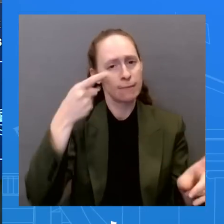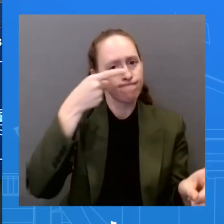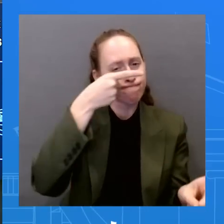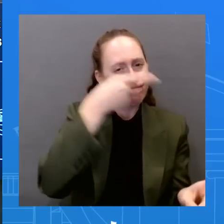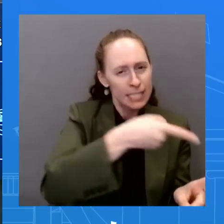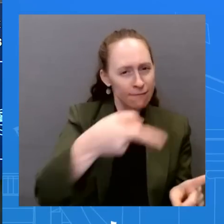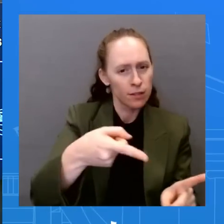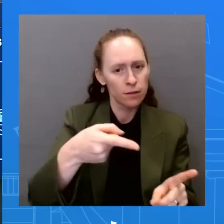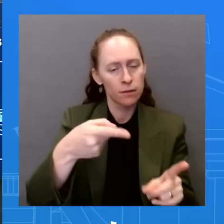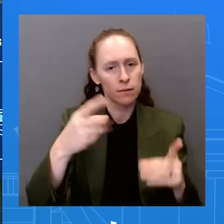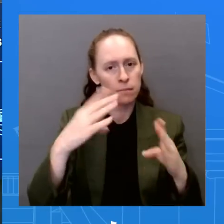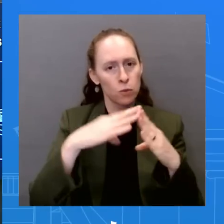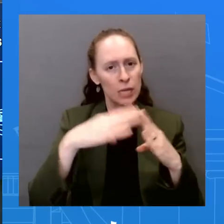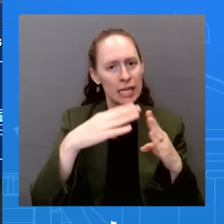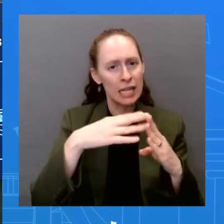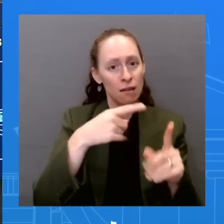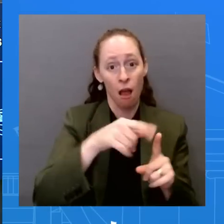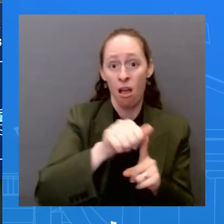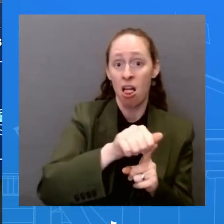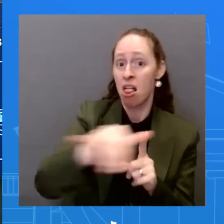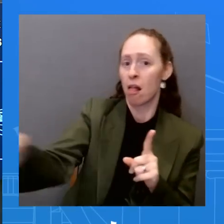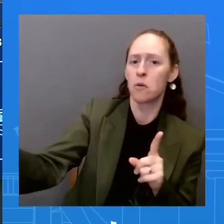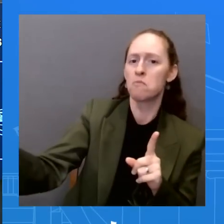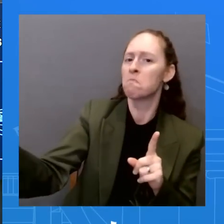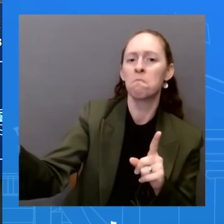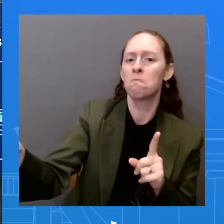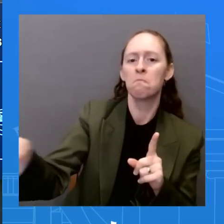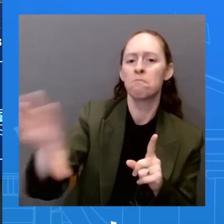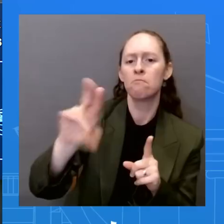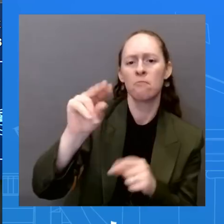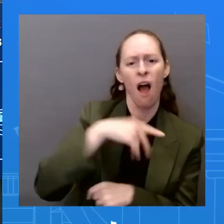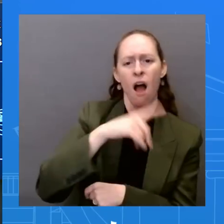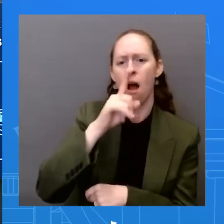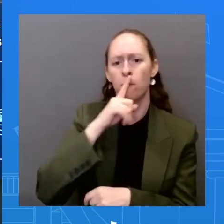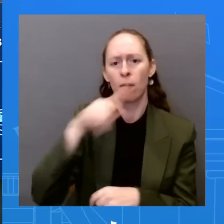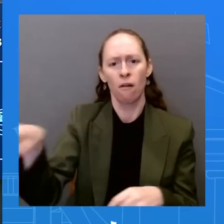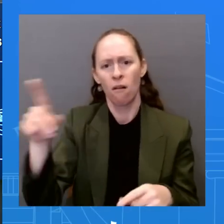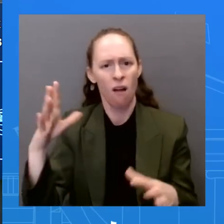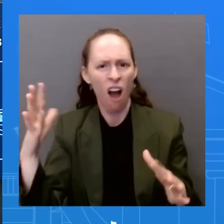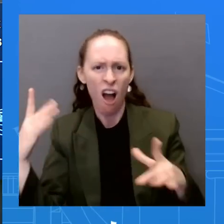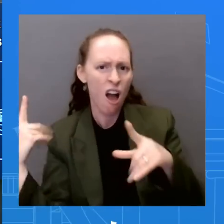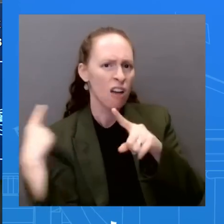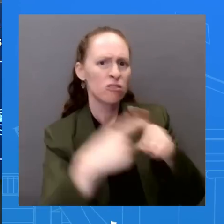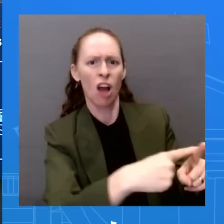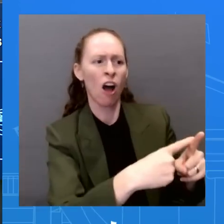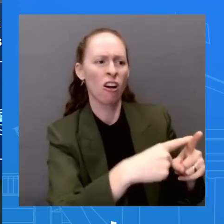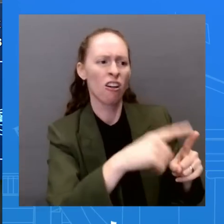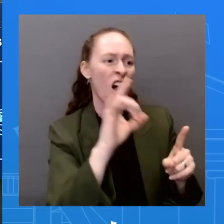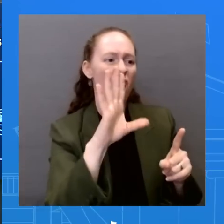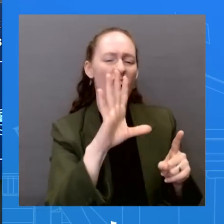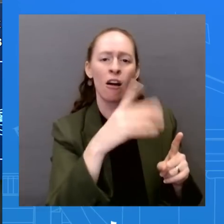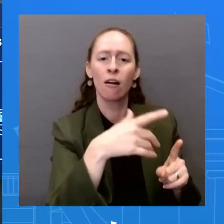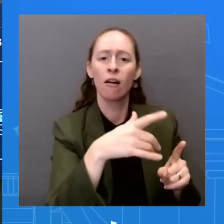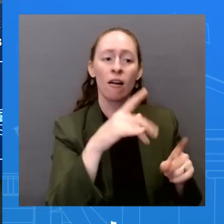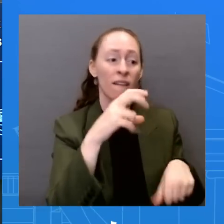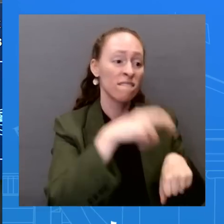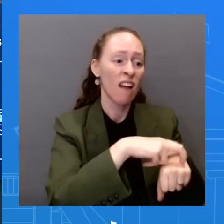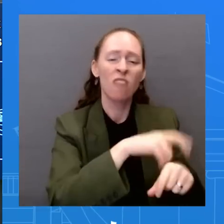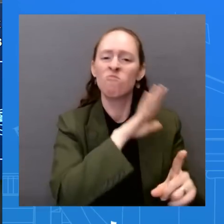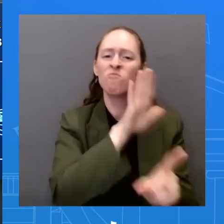and really focusing on the infection as linked to an identity. So, it's just an infection. It's not linked to an identity. It just happens to be in the social network. The Press: Thank you, sir.